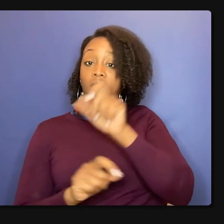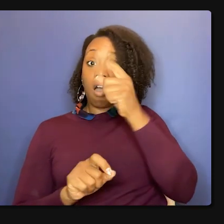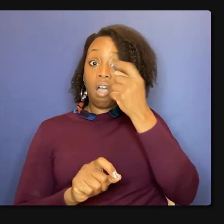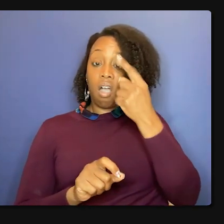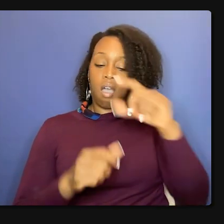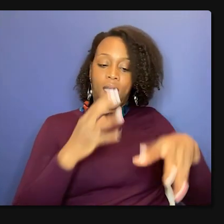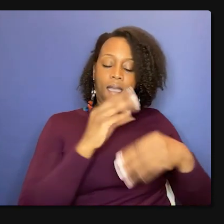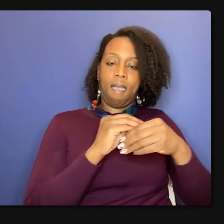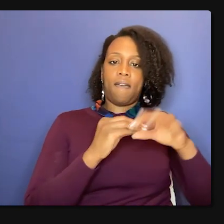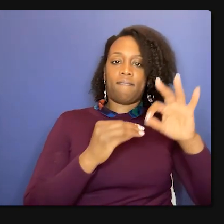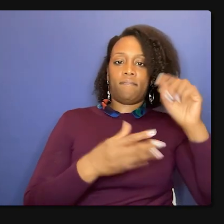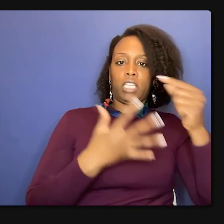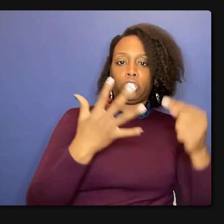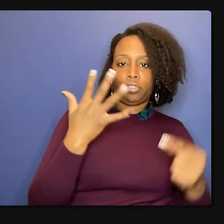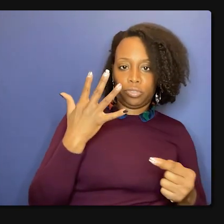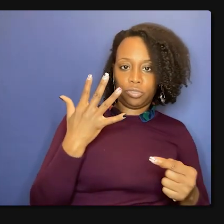but with a subset of the features.